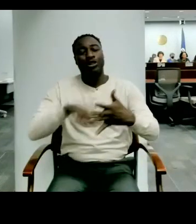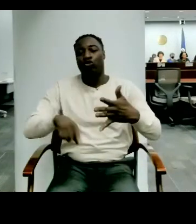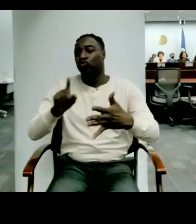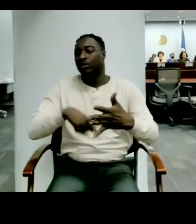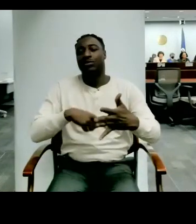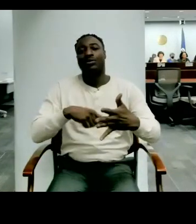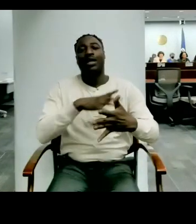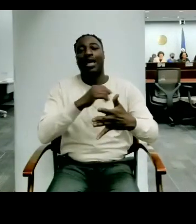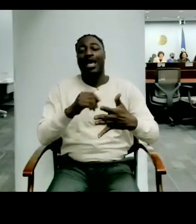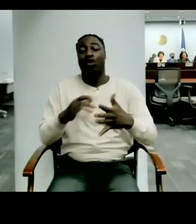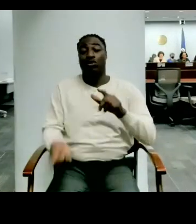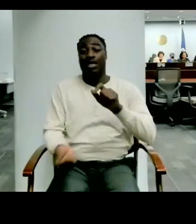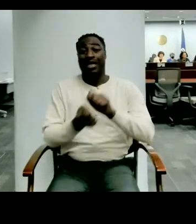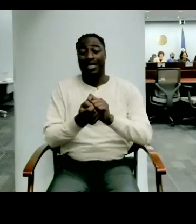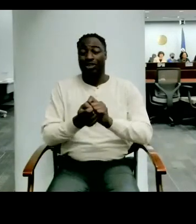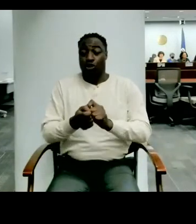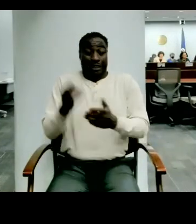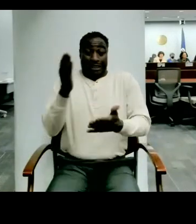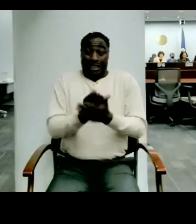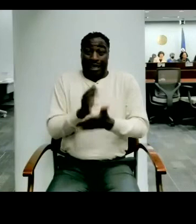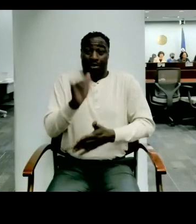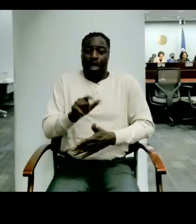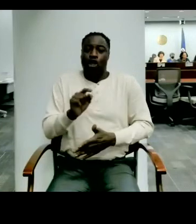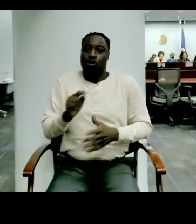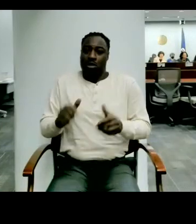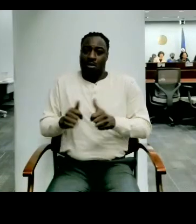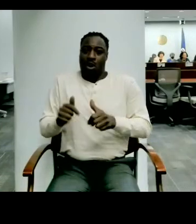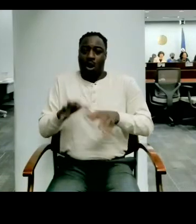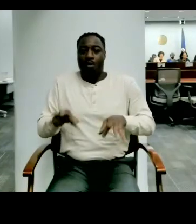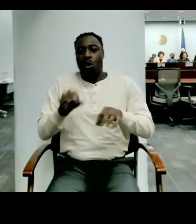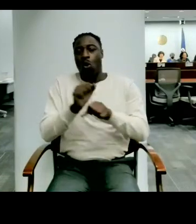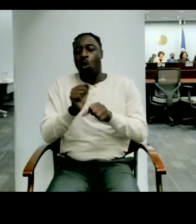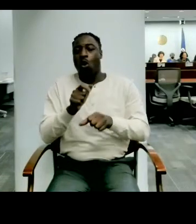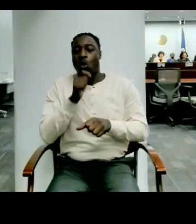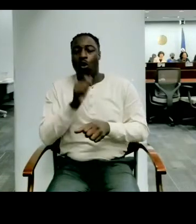should be most important here. Workers who are mistreated in the workplace or who witness